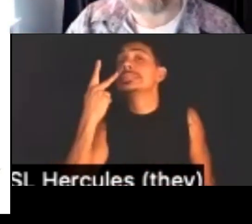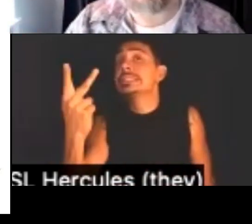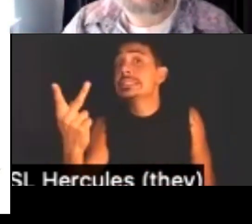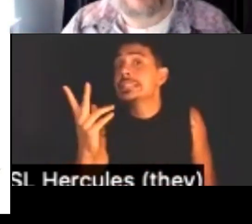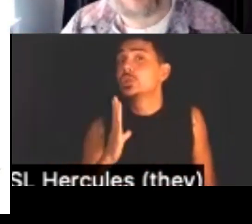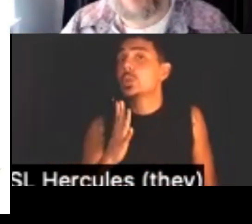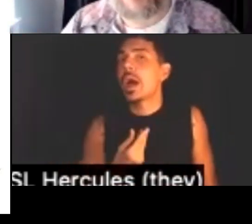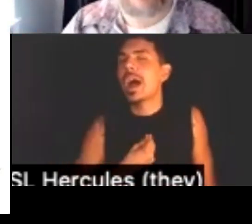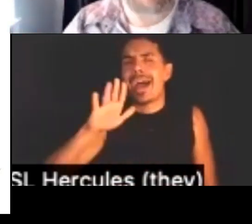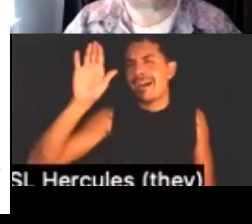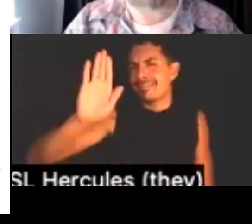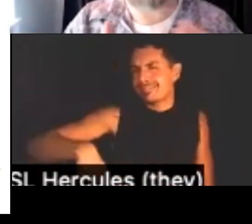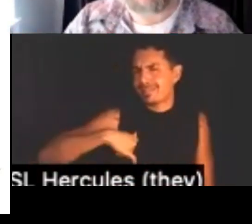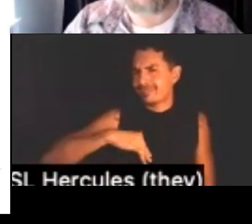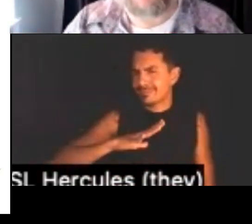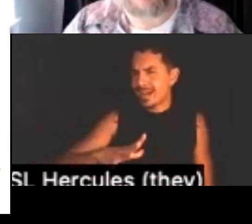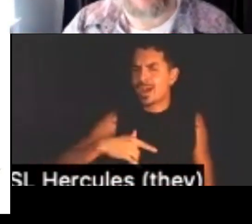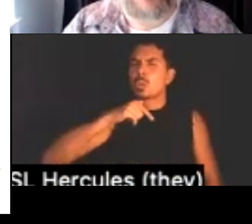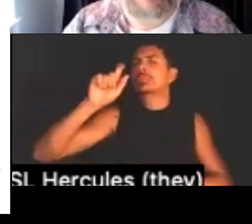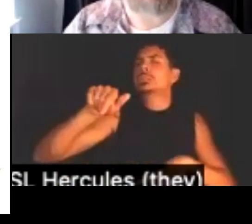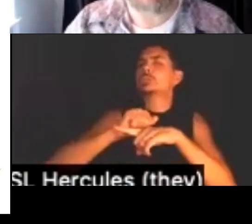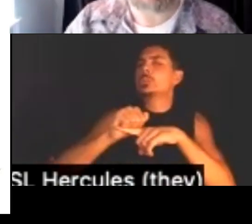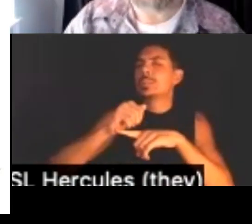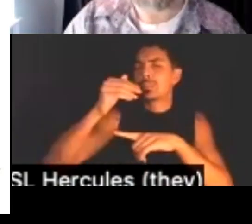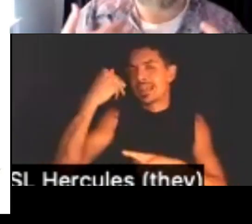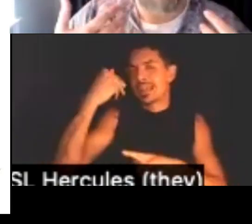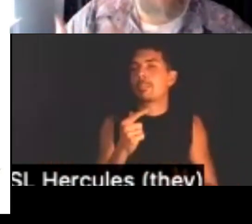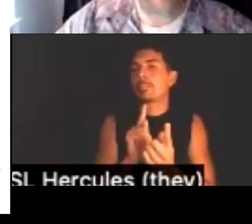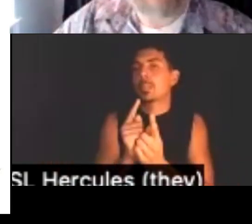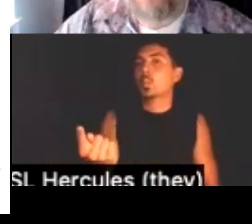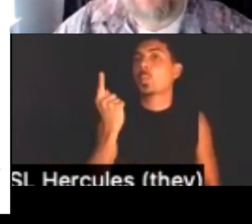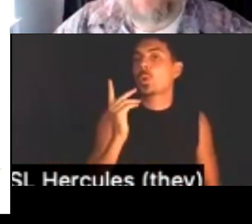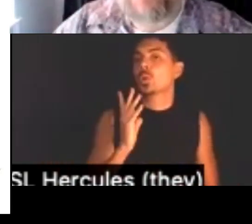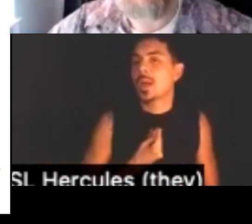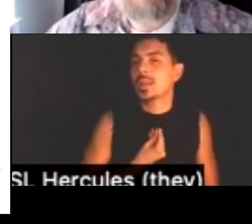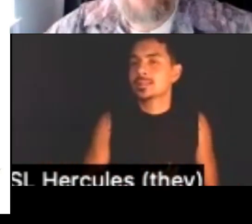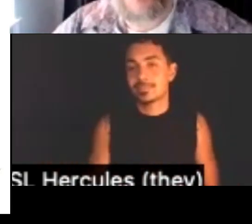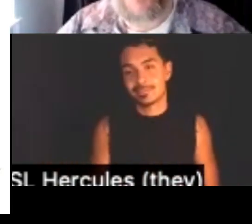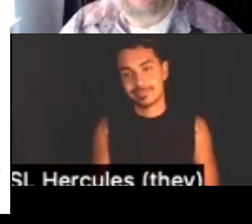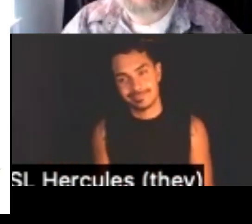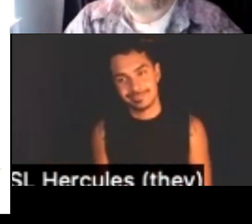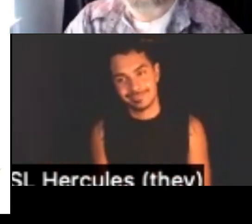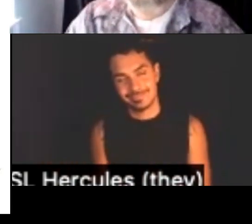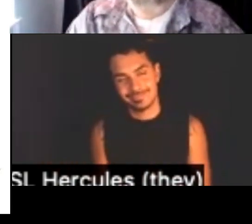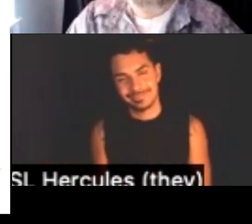Like, I don't need to get training 'cause I've seen one trans client. We all hopefully know on this webinar